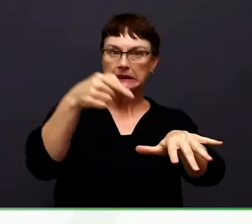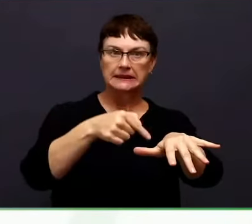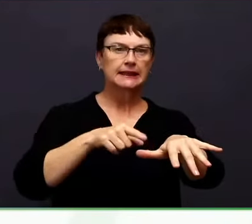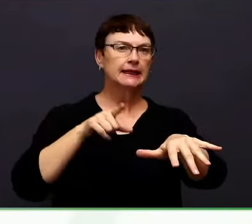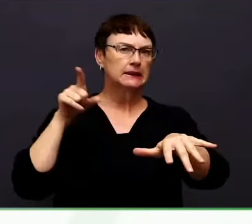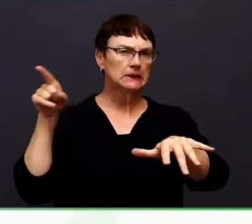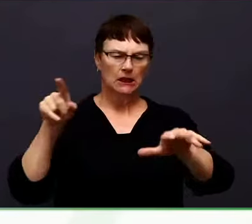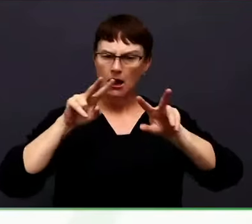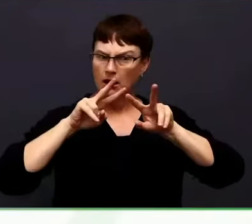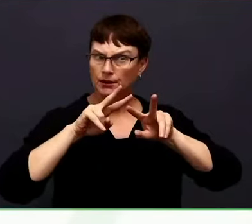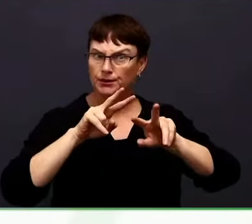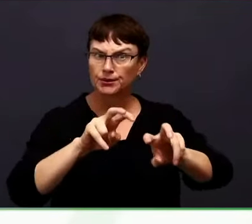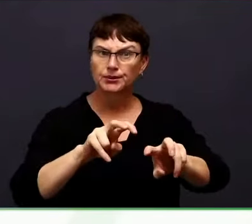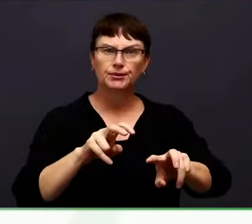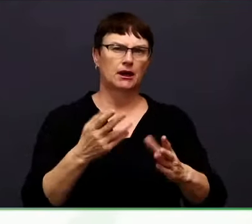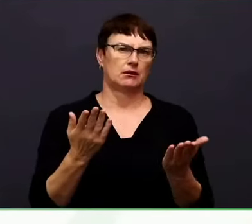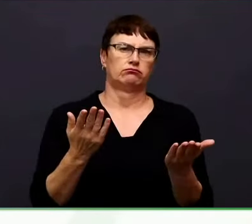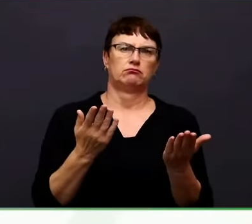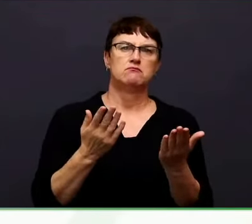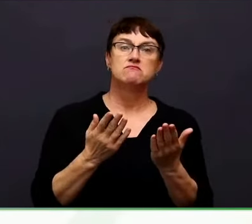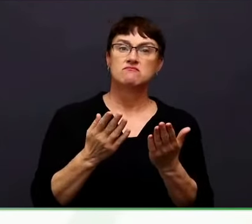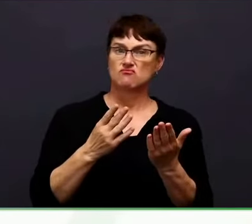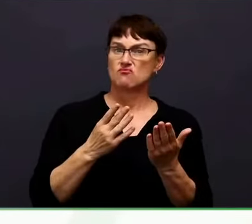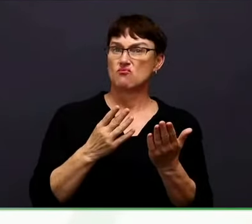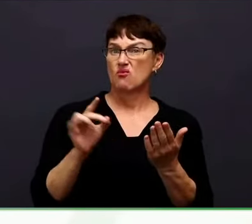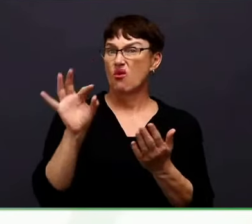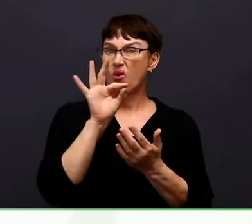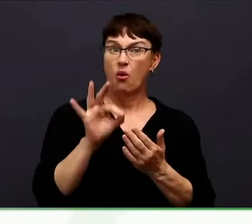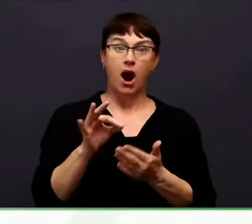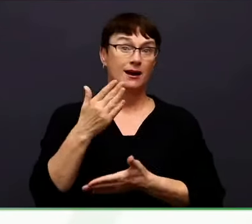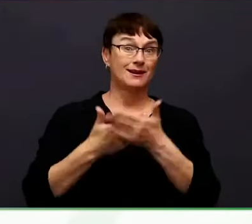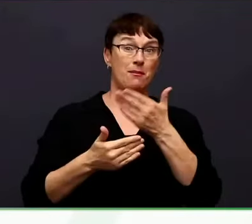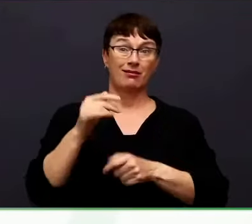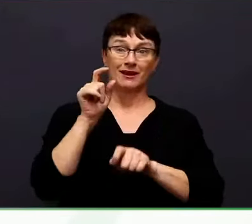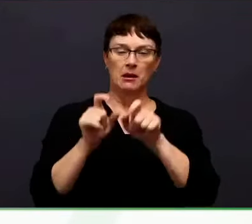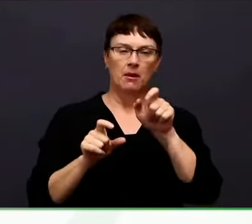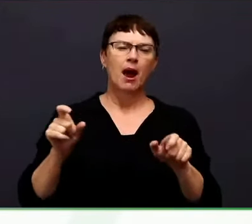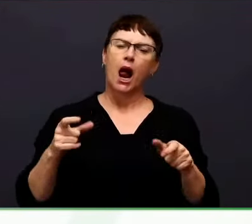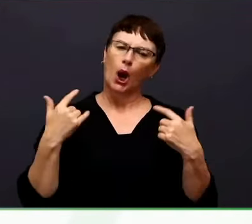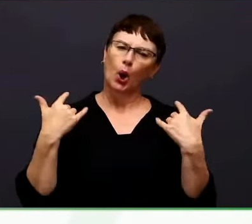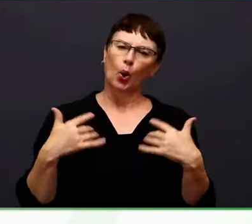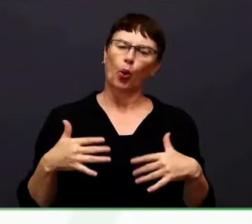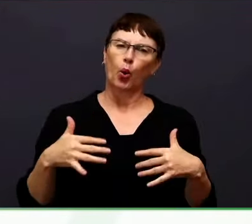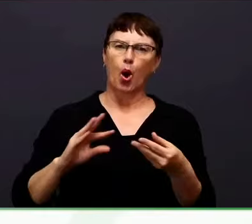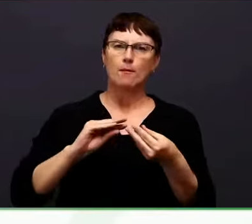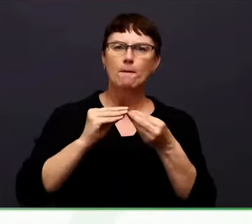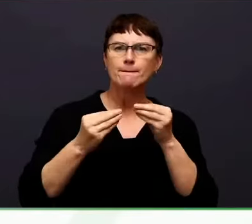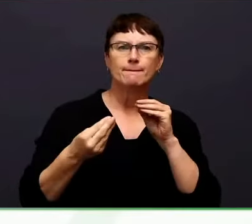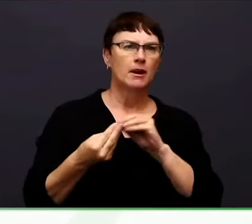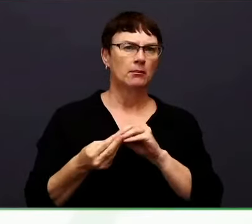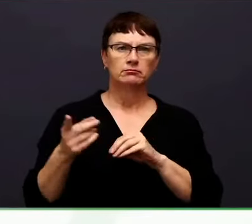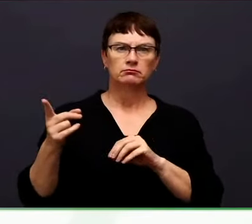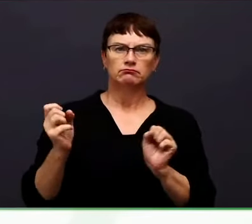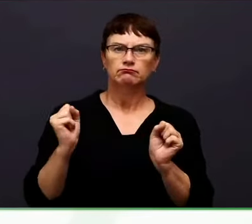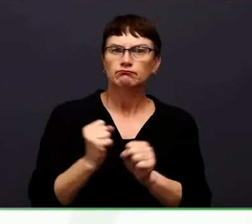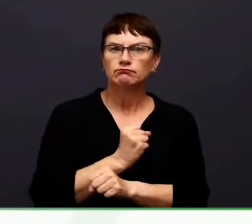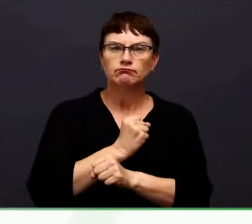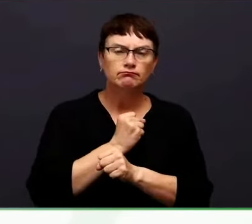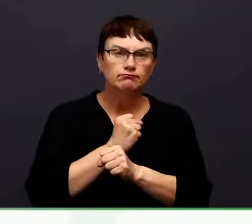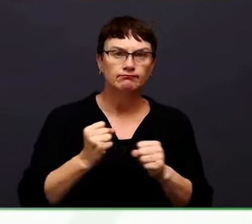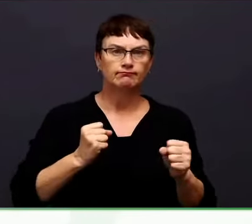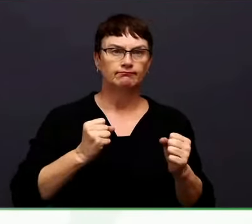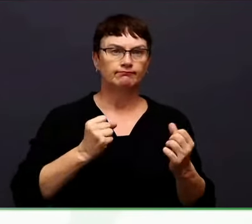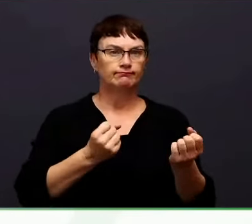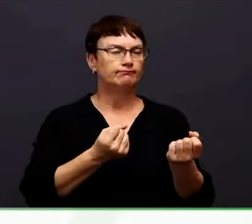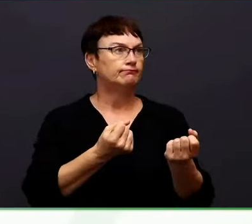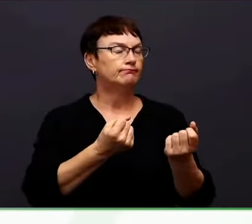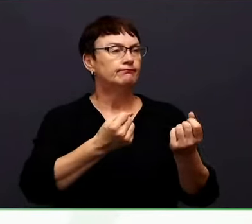This is another, best practice example, we did for the federal